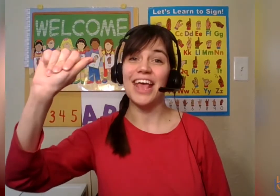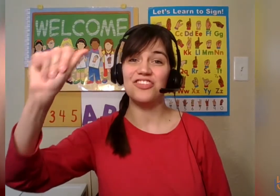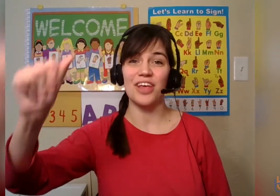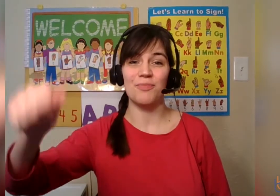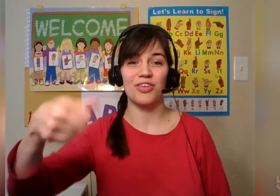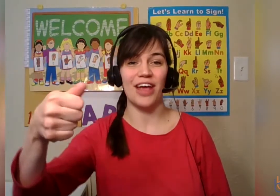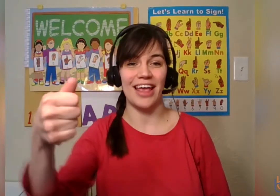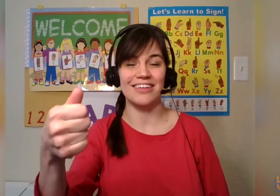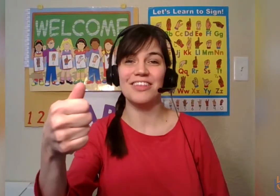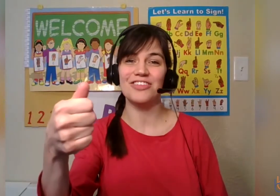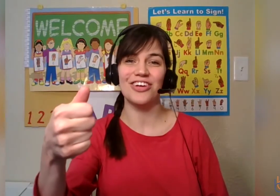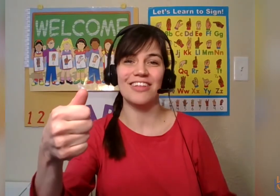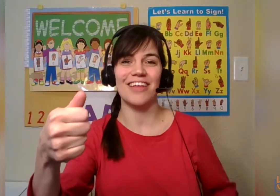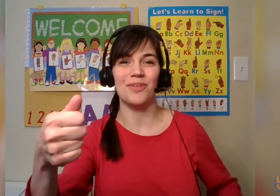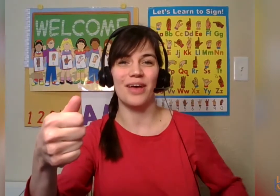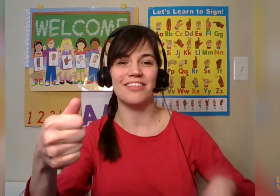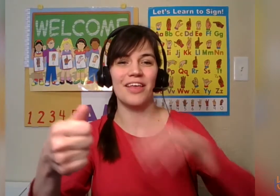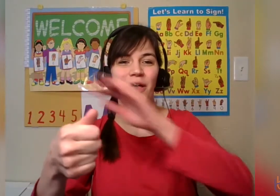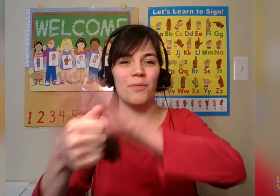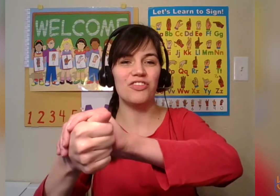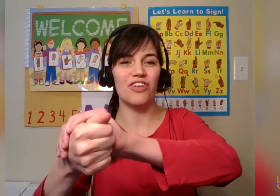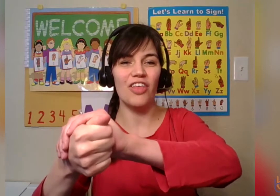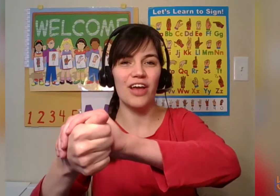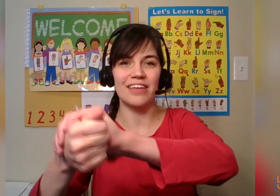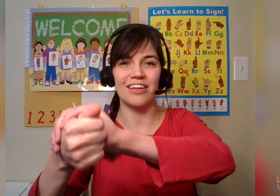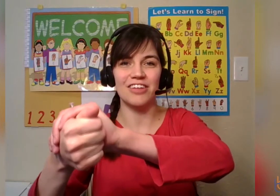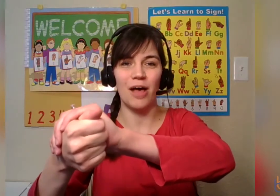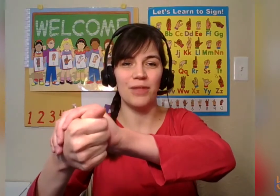shape with your hand and then turn it sideways. Put your other hand on top like